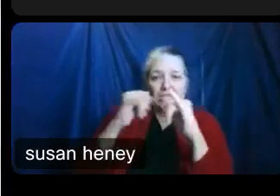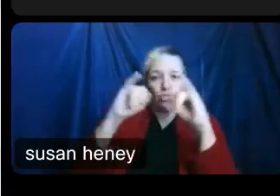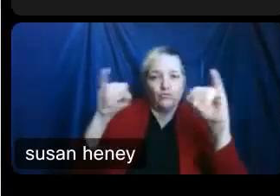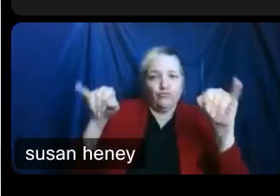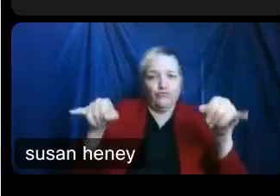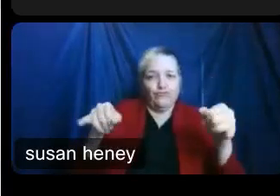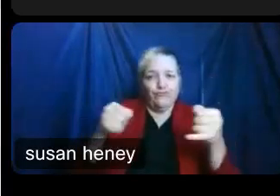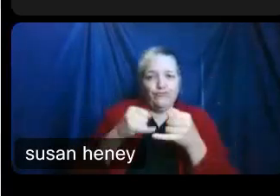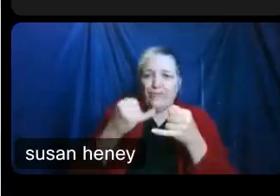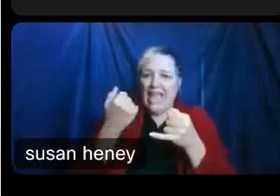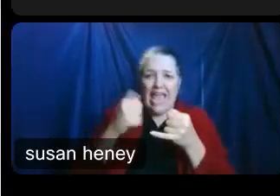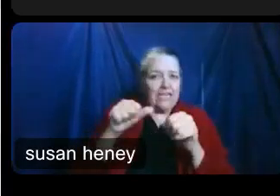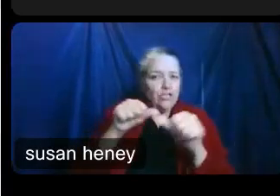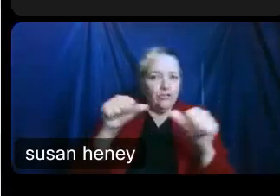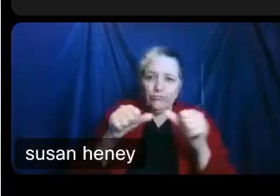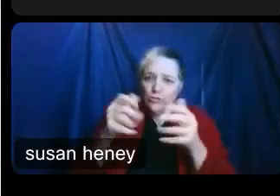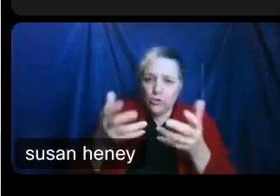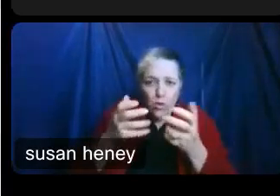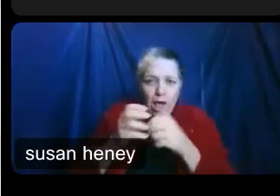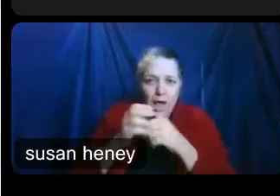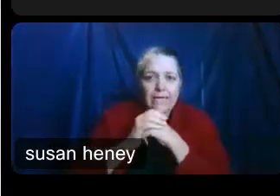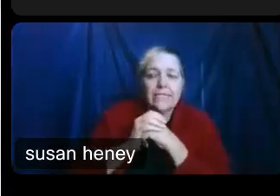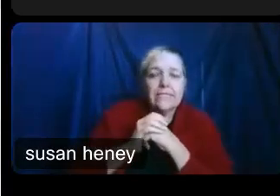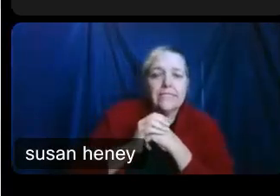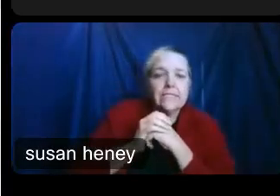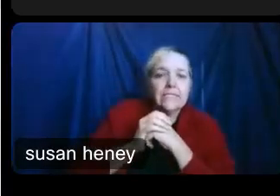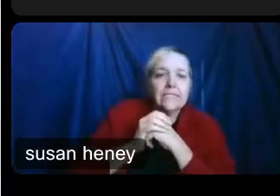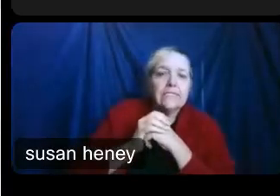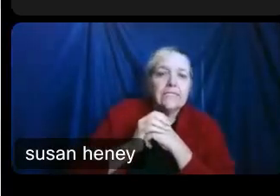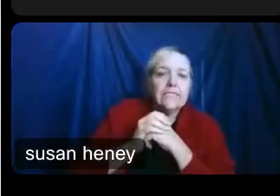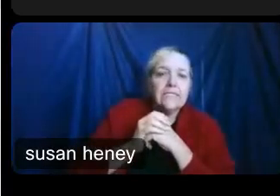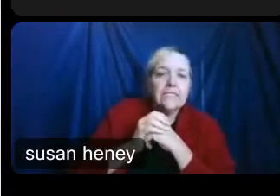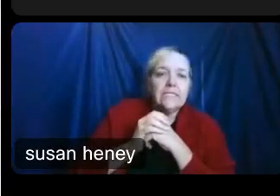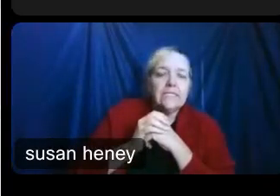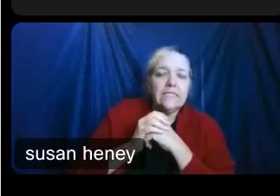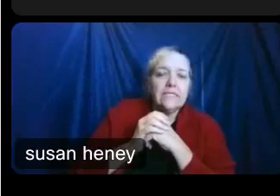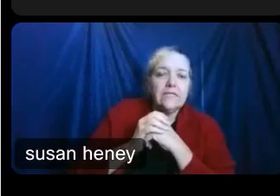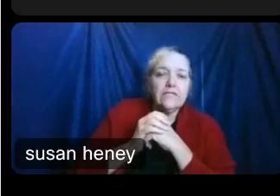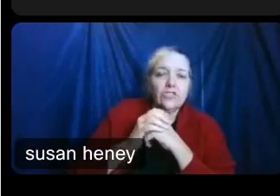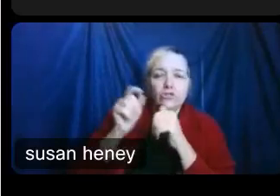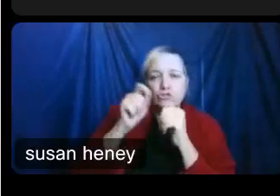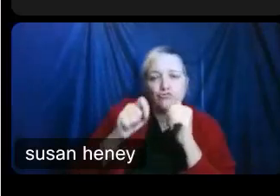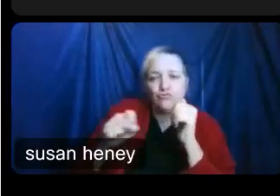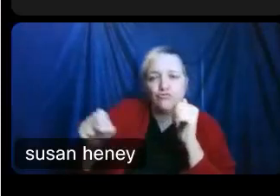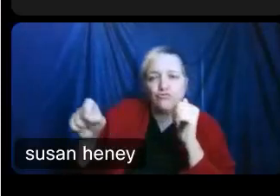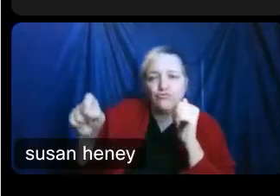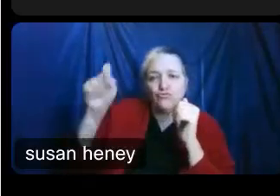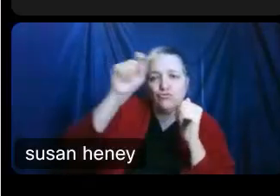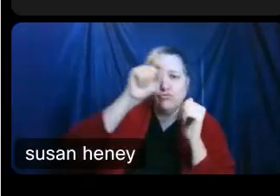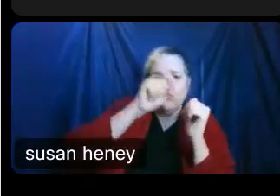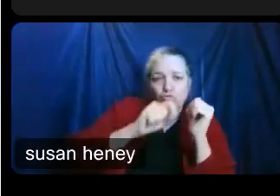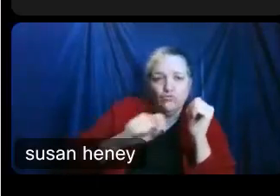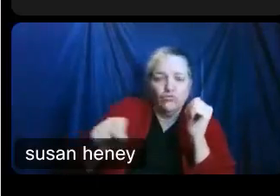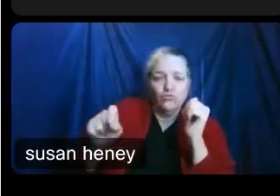shape that you would like to include data for. So, if I wanted to draw the shape here.